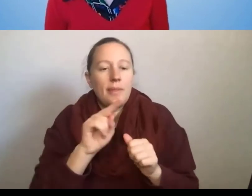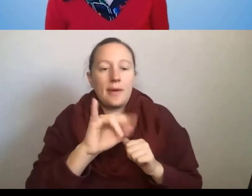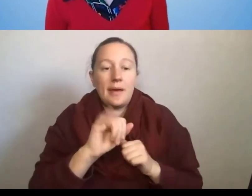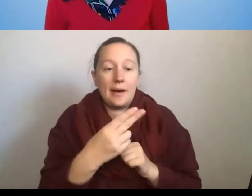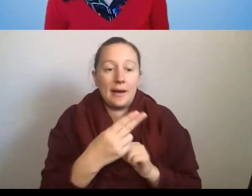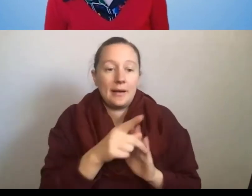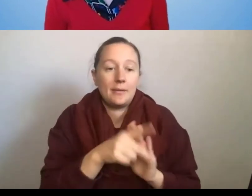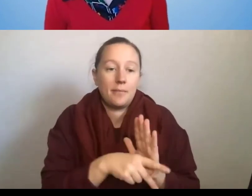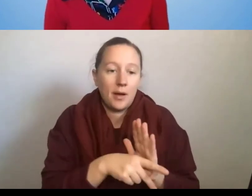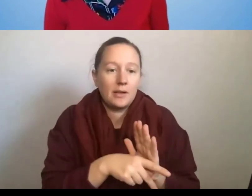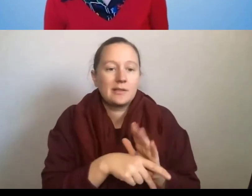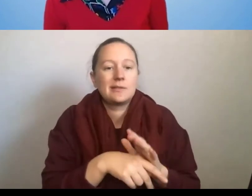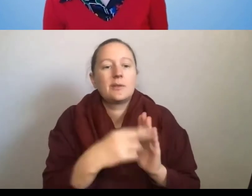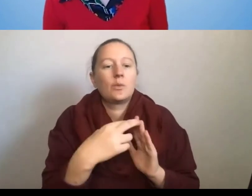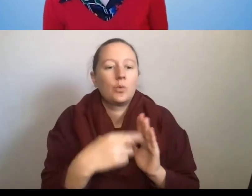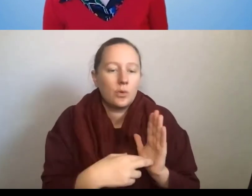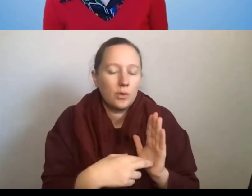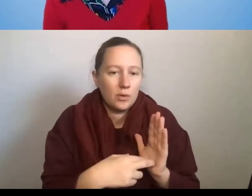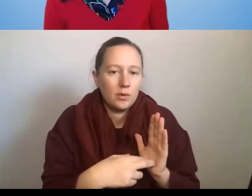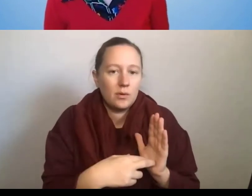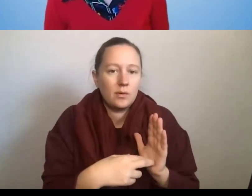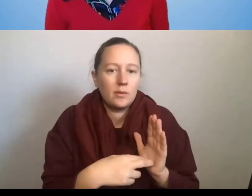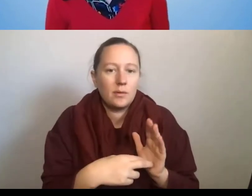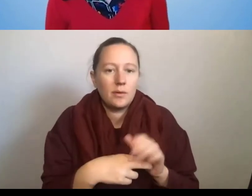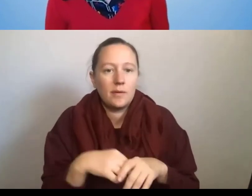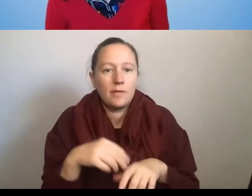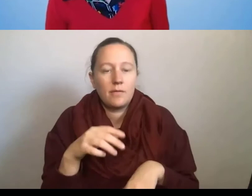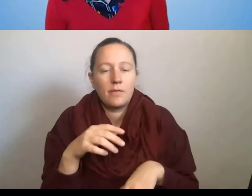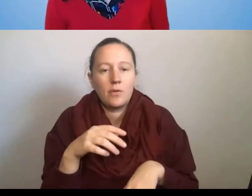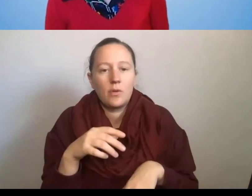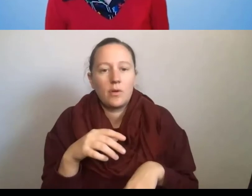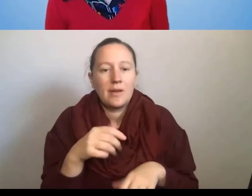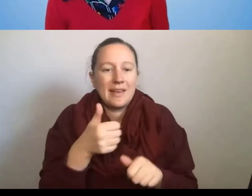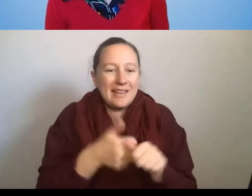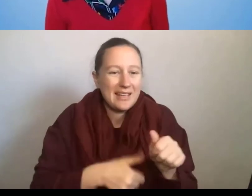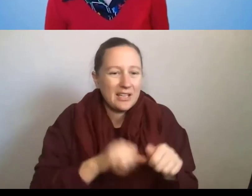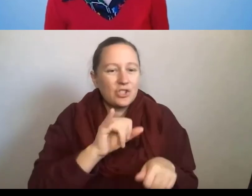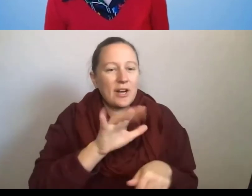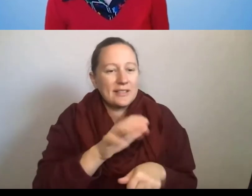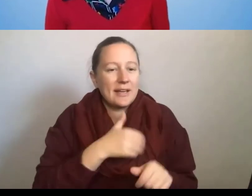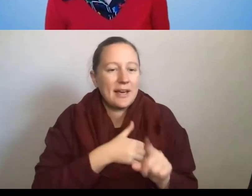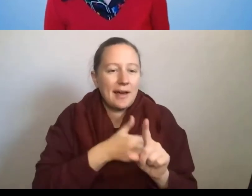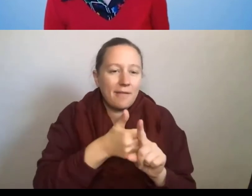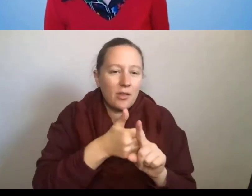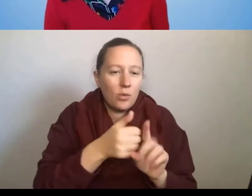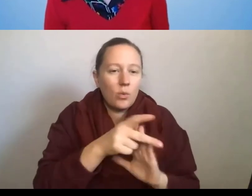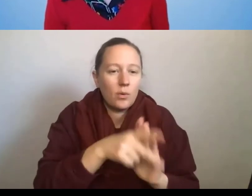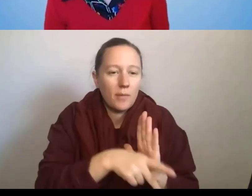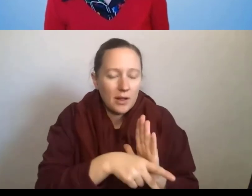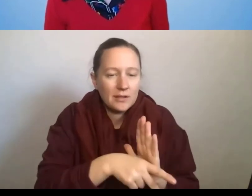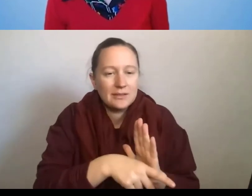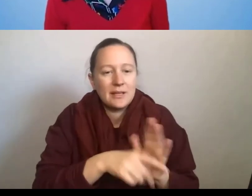and guidance, Institutes and Centers may have their own policies and ways that they interact